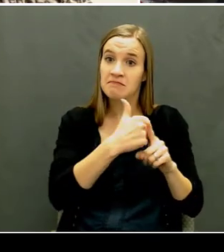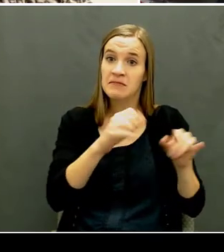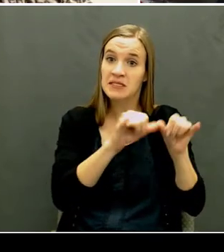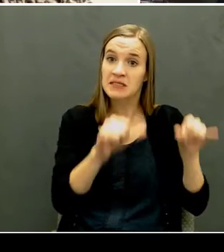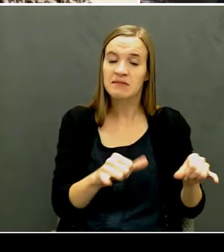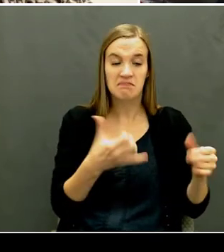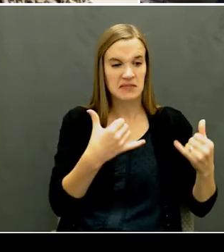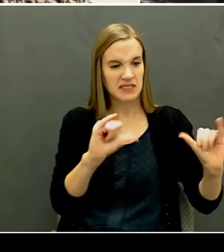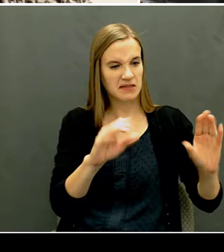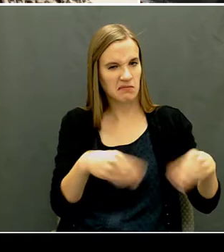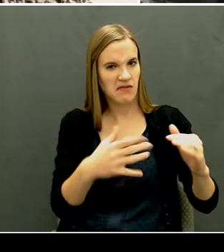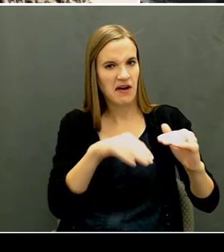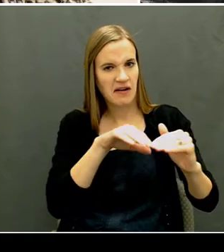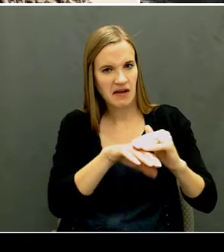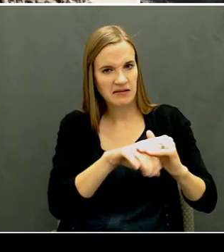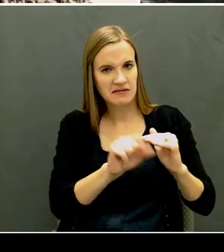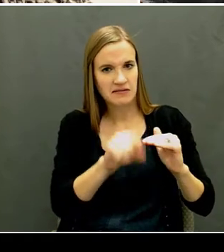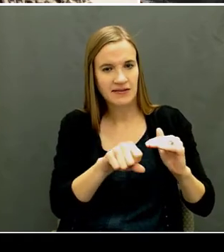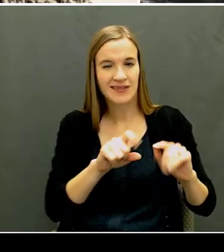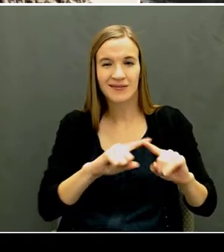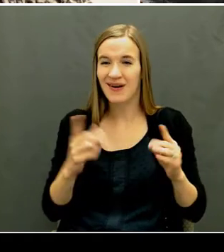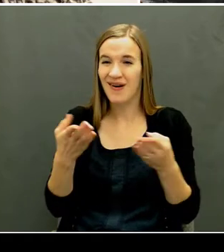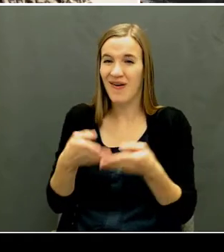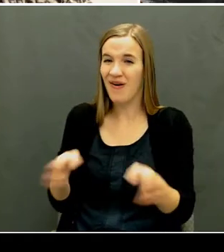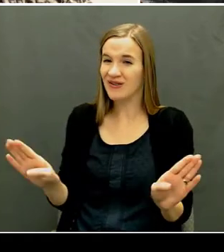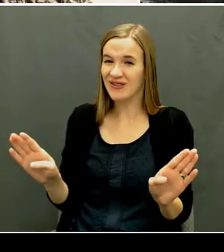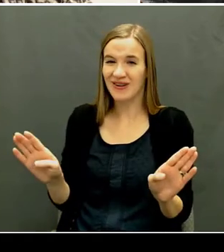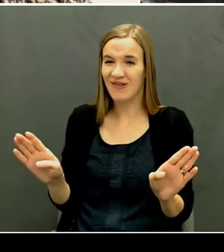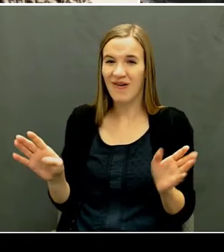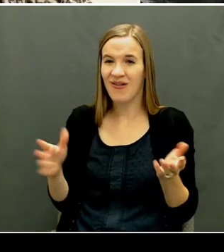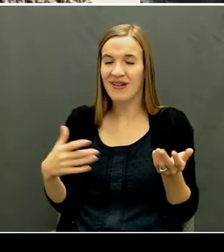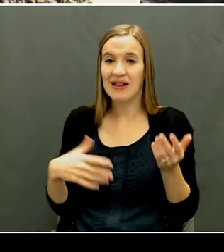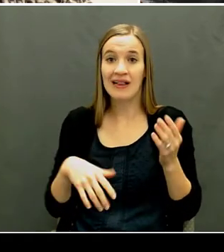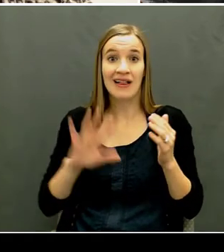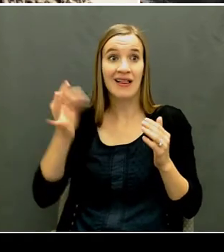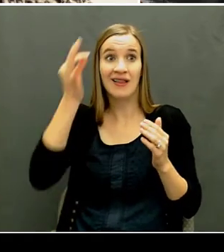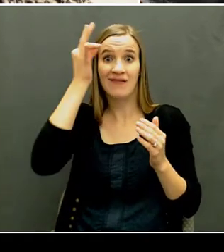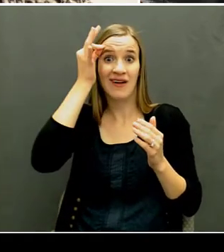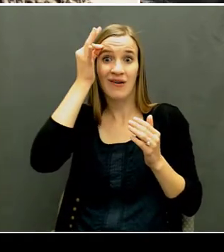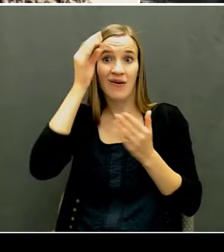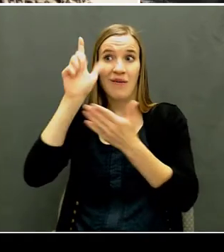in general, we'd lost the federal mandate, the federal mandate have been eroded, and something